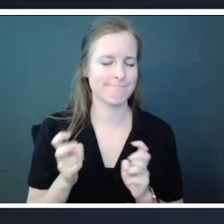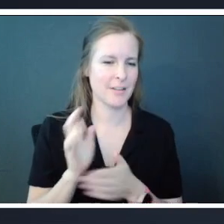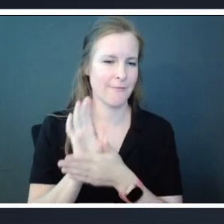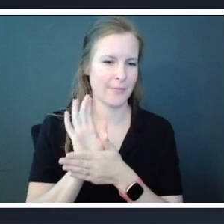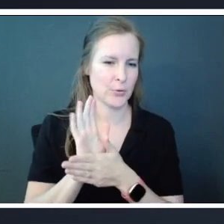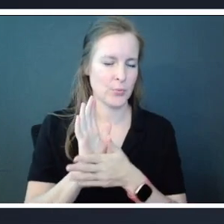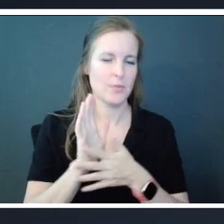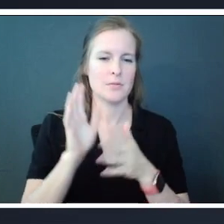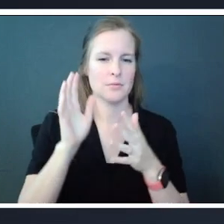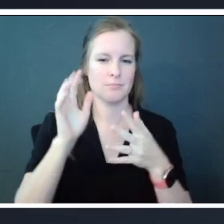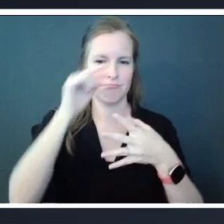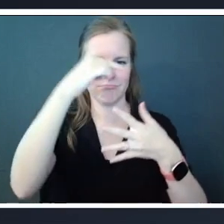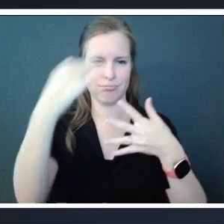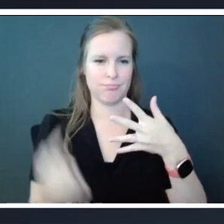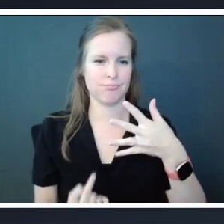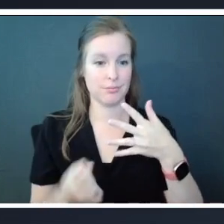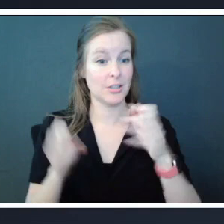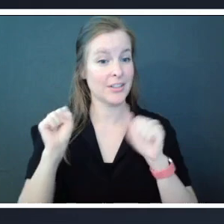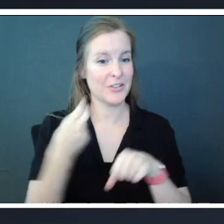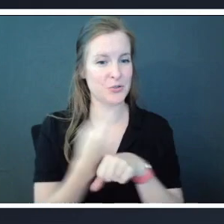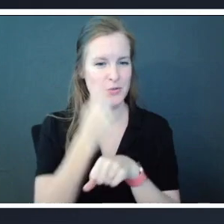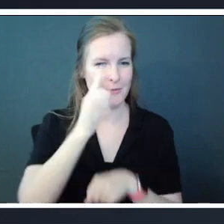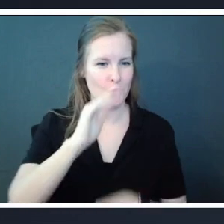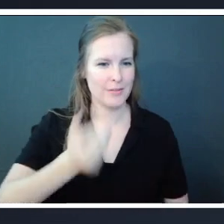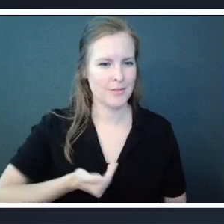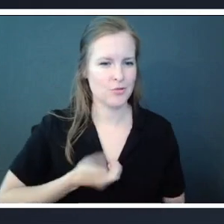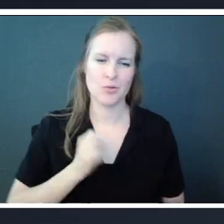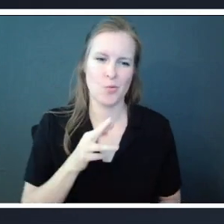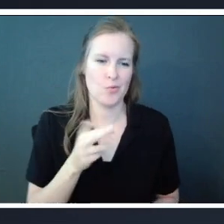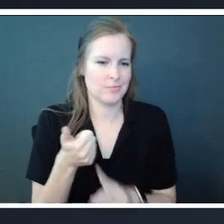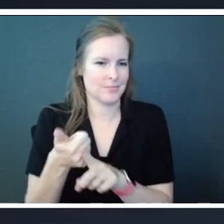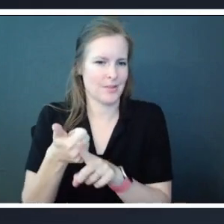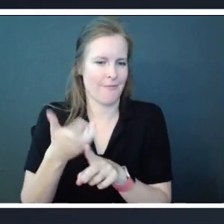use them as the intro of the program or as stand alone. If you are talking about habitats,